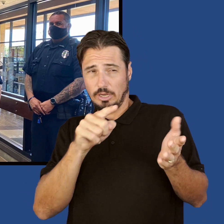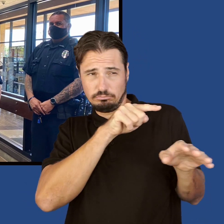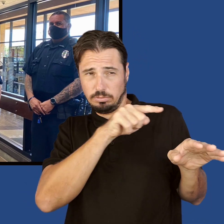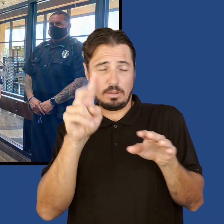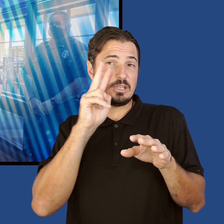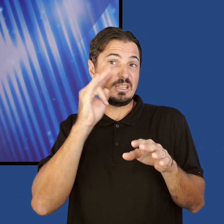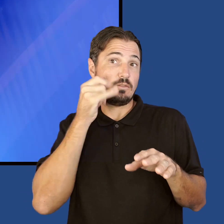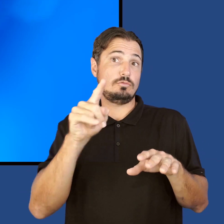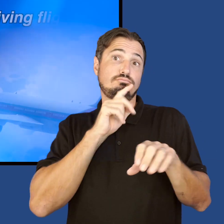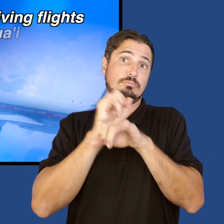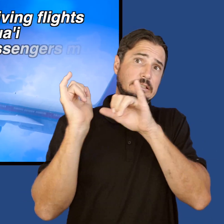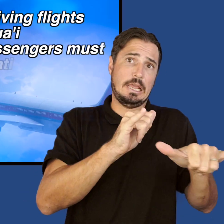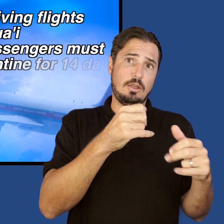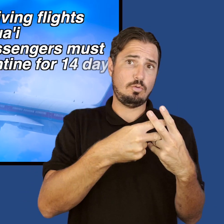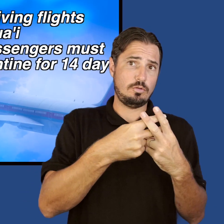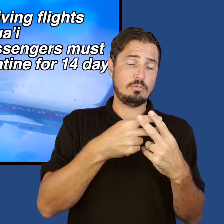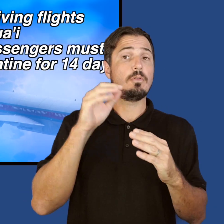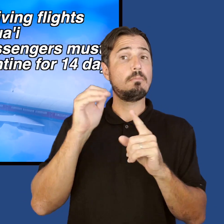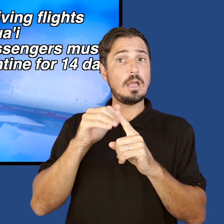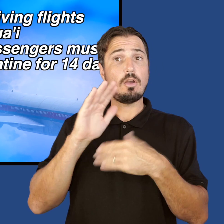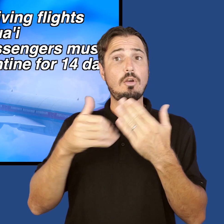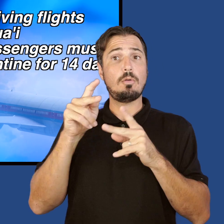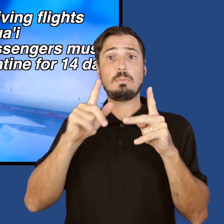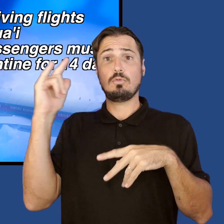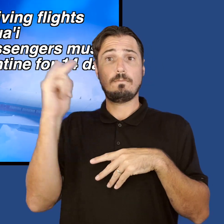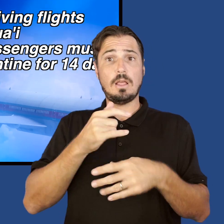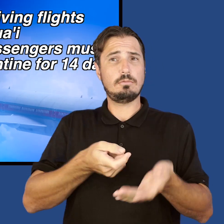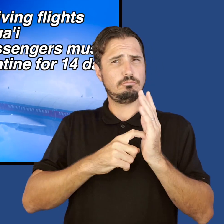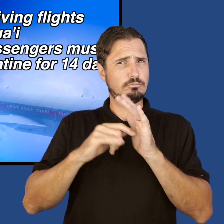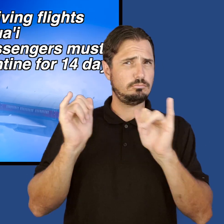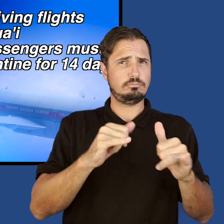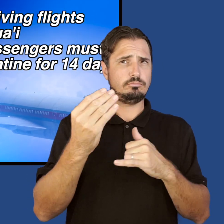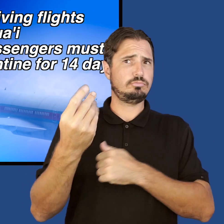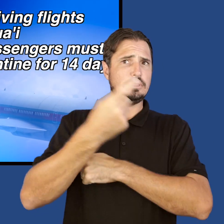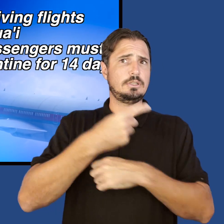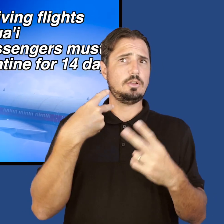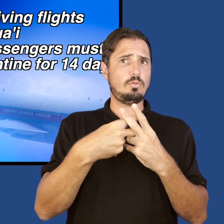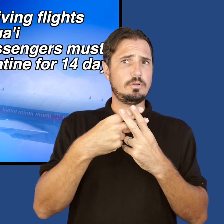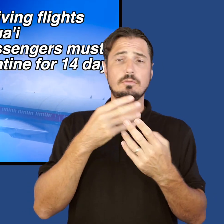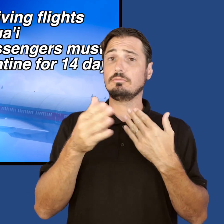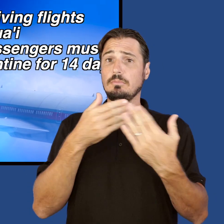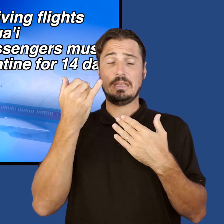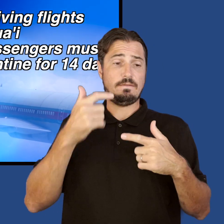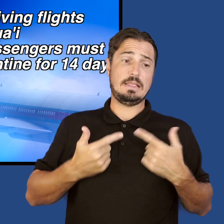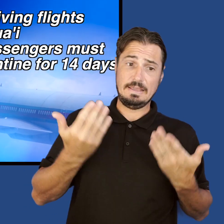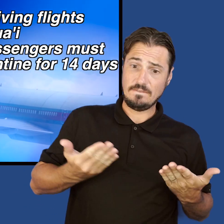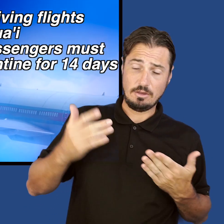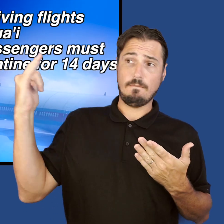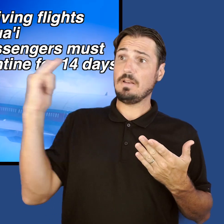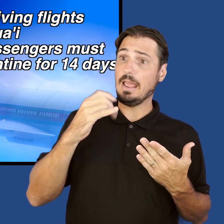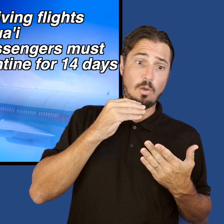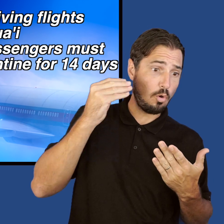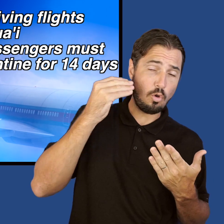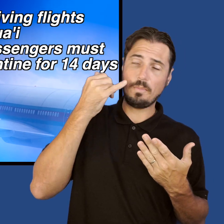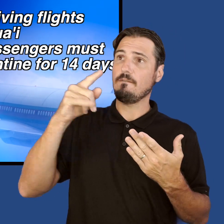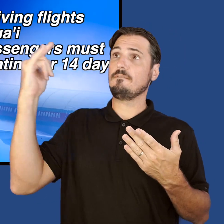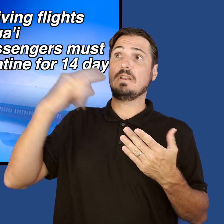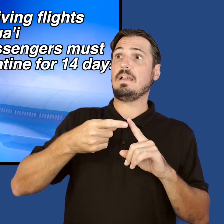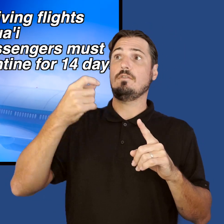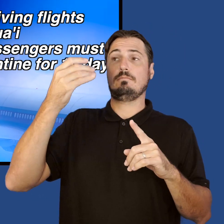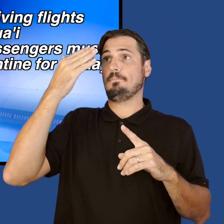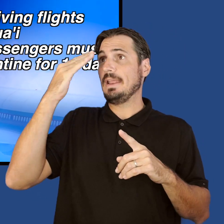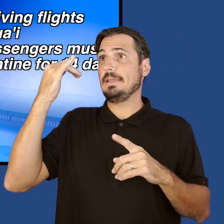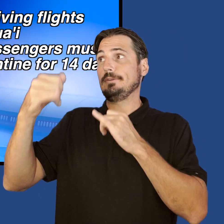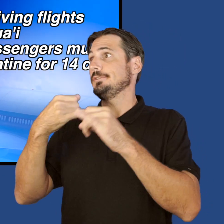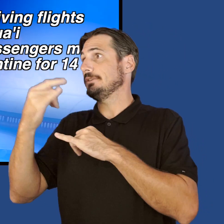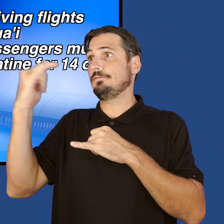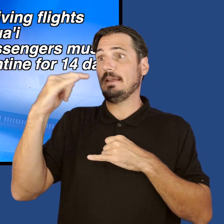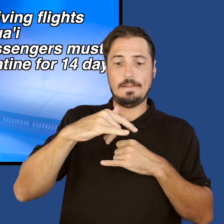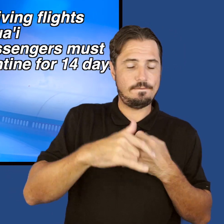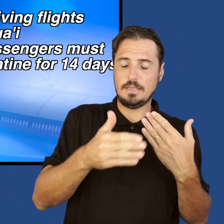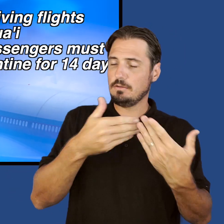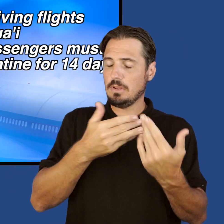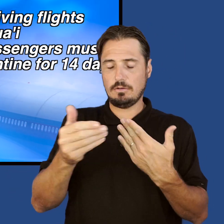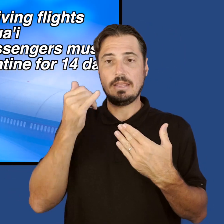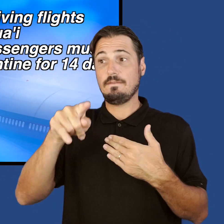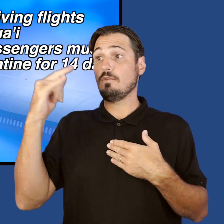As a reminder, all incoming travelers must enter a 14-day quarantine, including residents and visitors flying interisland, mainland or international. If you are flying in from the mainland and